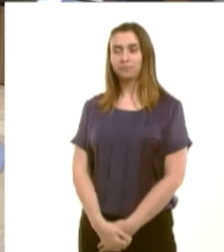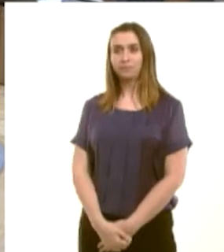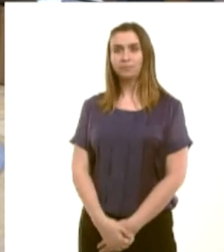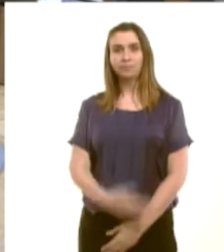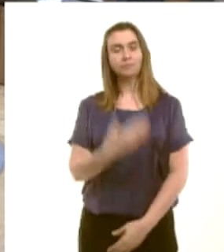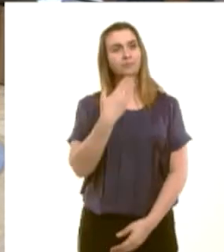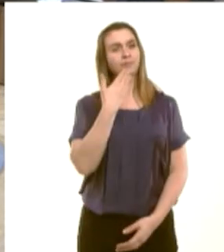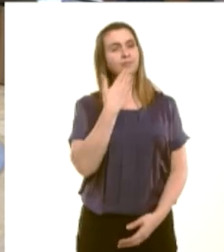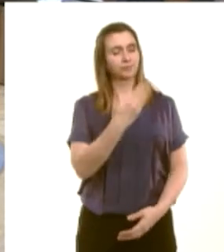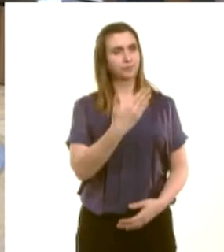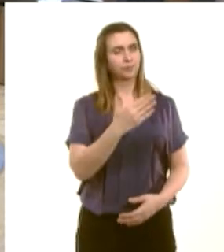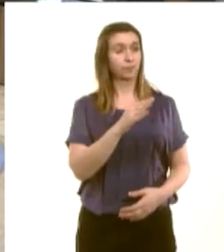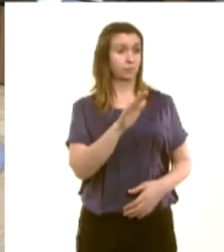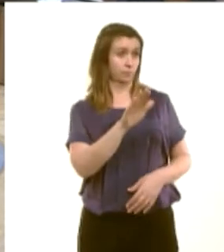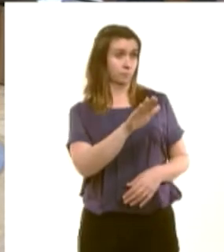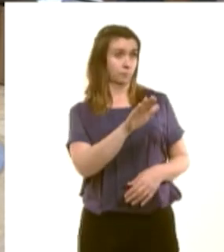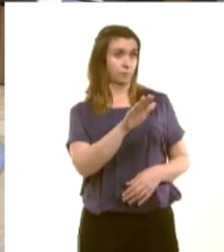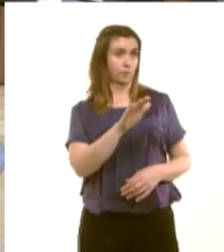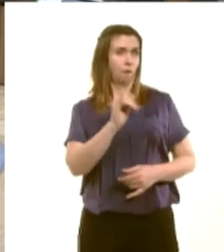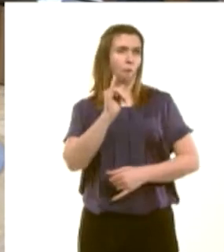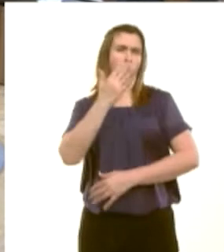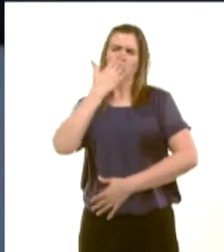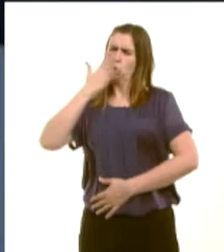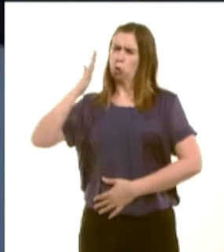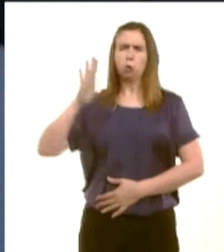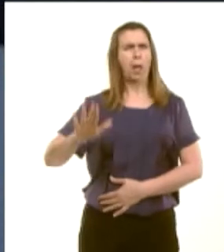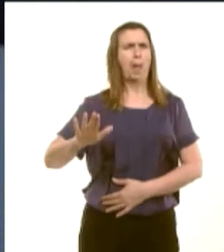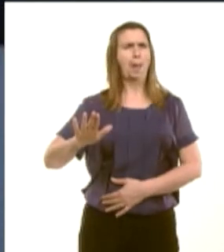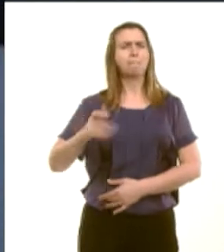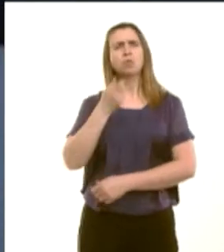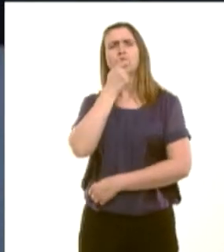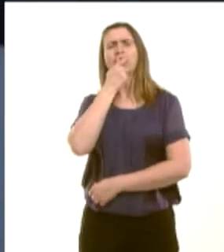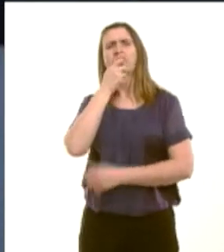Officer. First Minister, we all saw the disgraceful online abuse of referee Nigel Owens at the